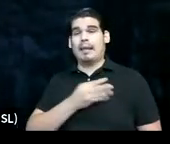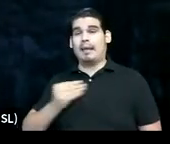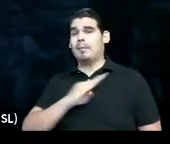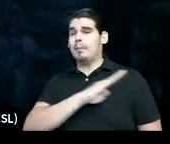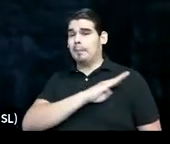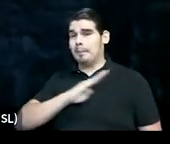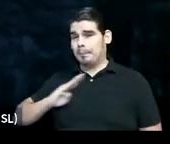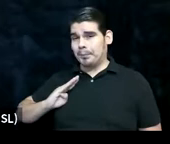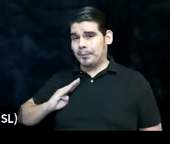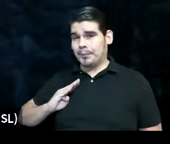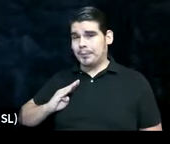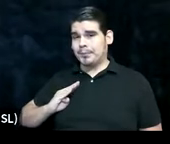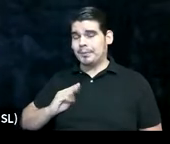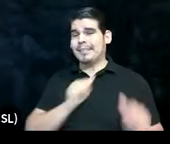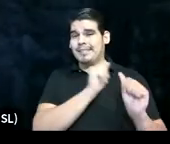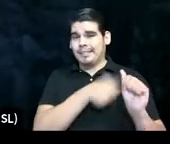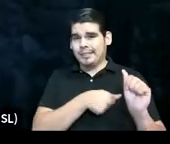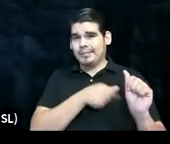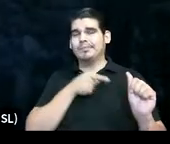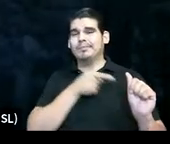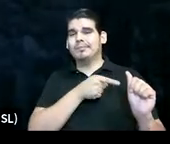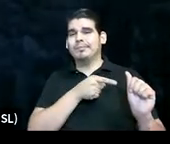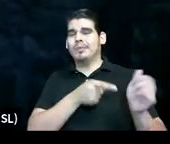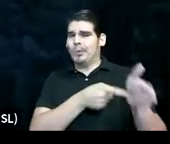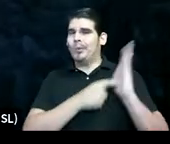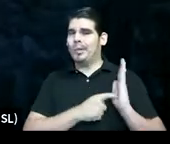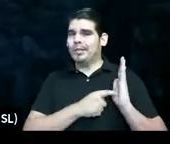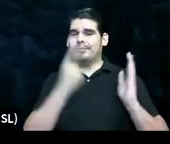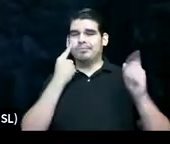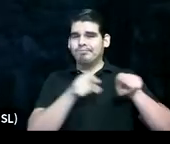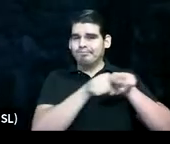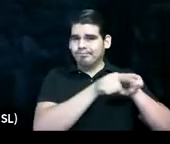it only three from each region that can kind of move the